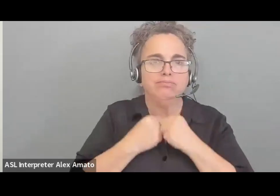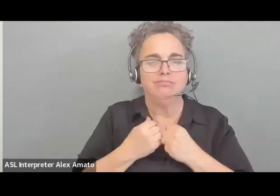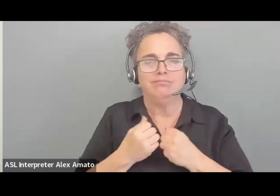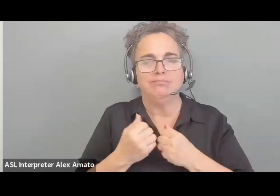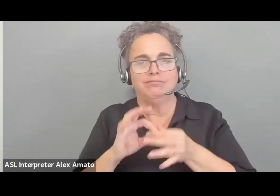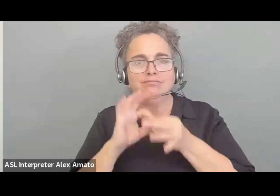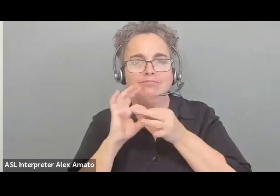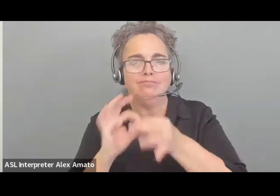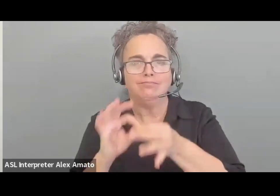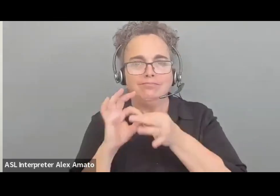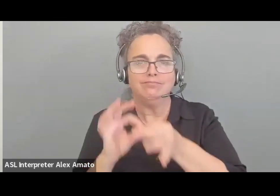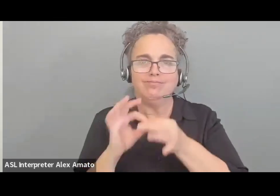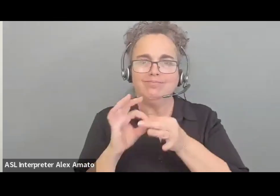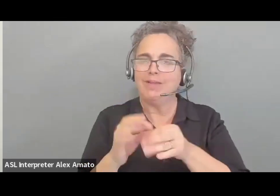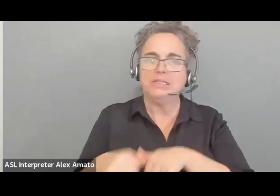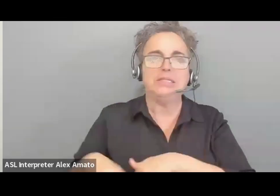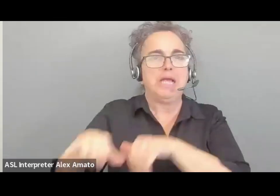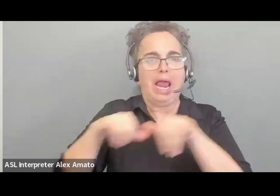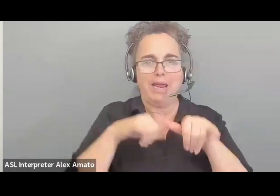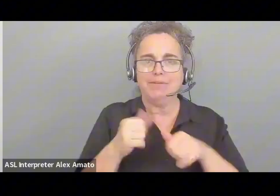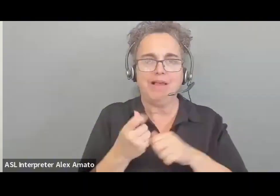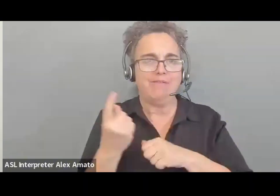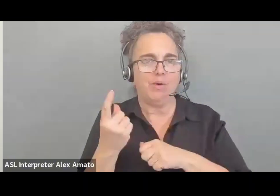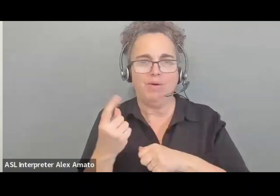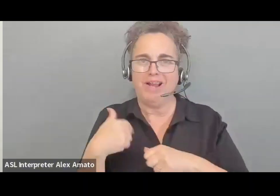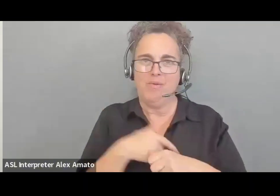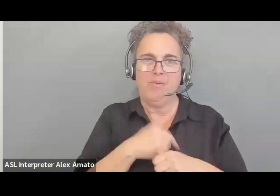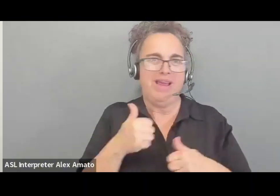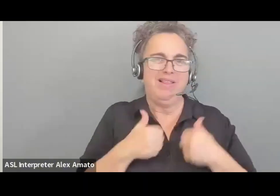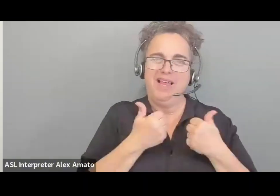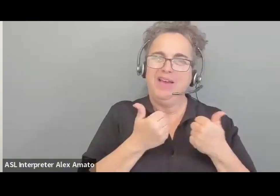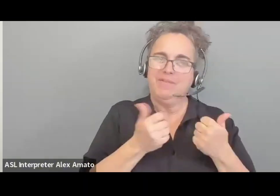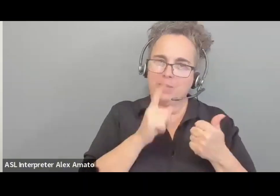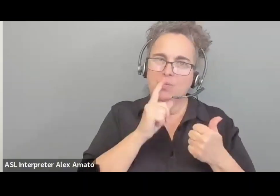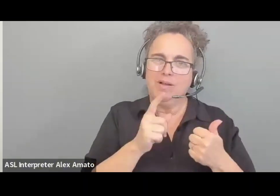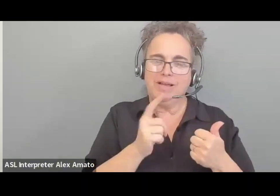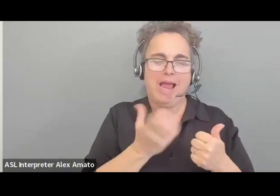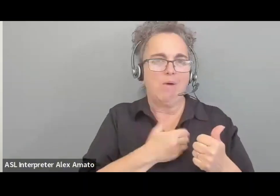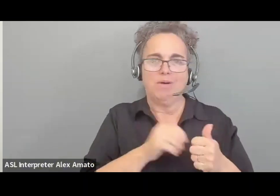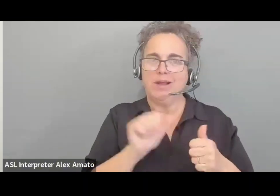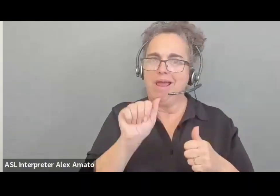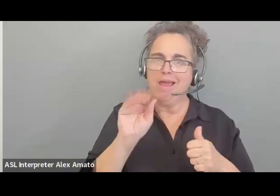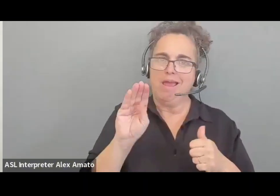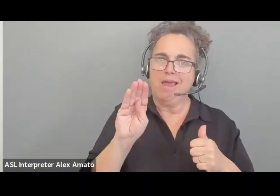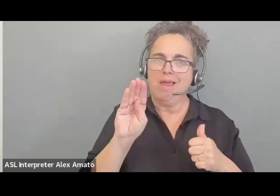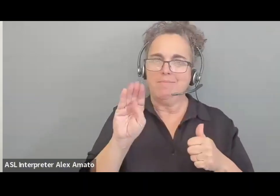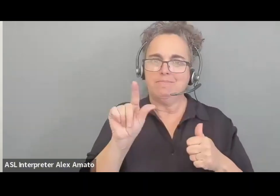they feel the same as everybody else. And we live in such an ableist and non-disabled focused world sometimes